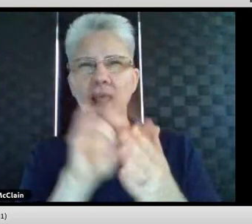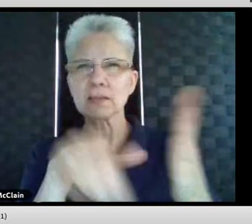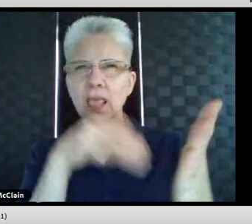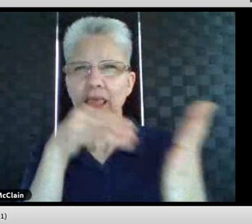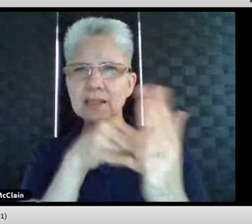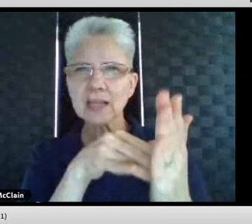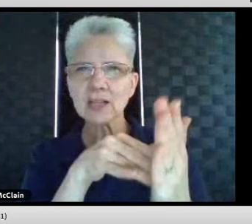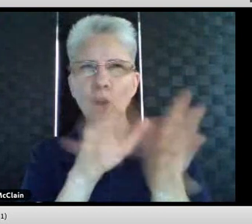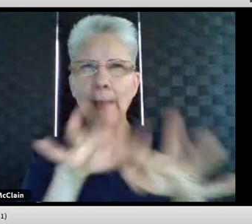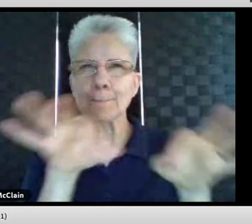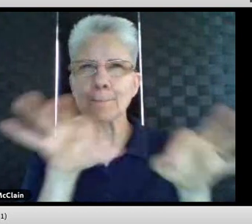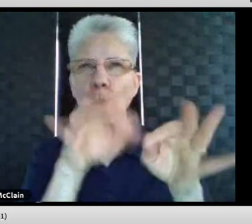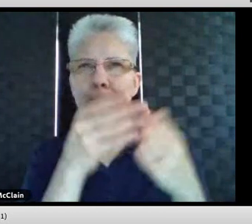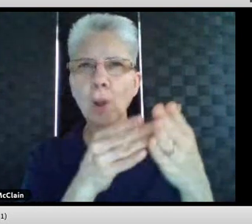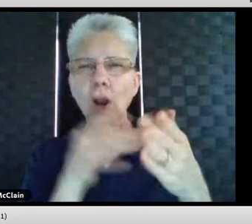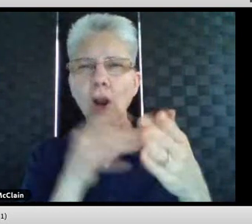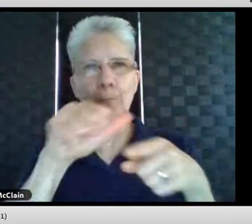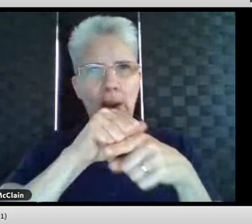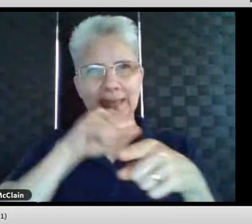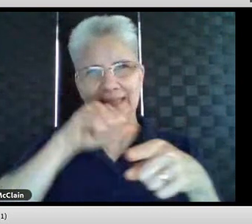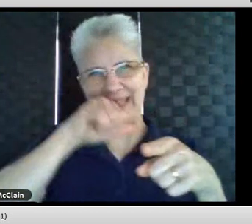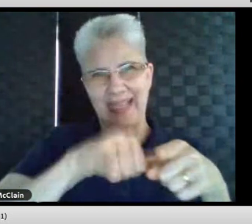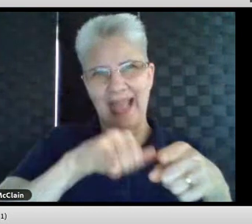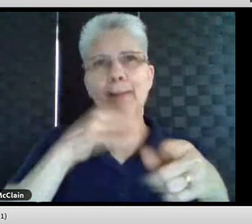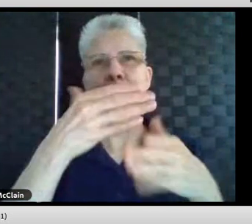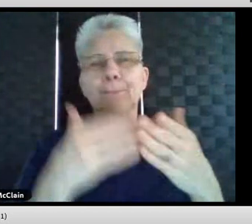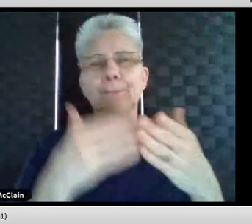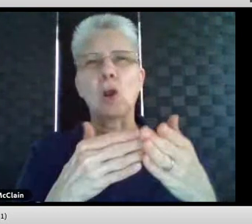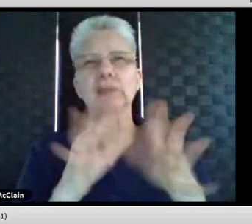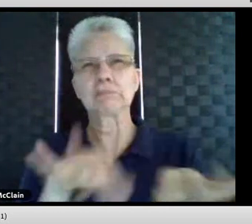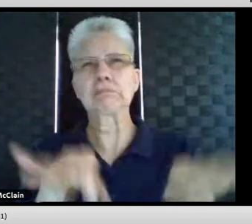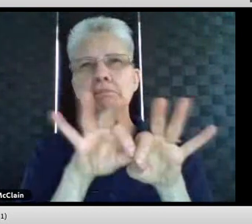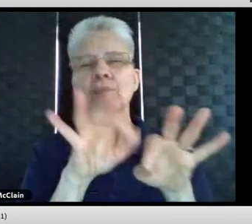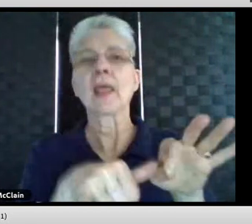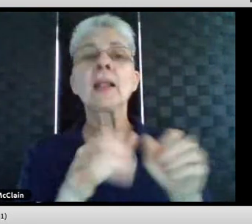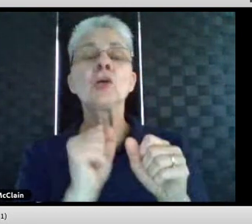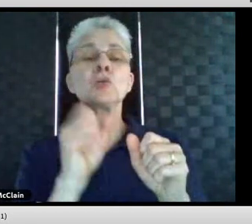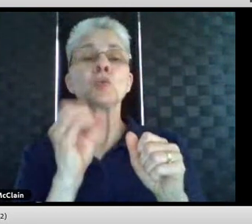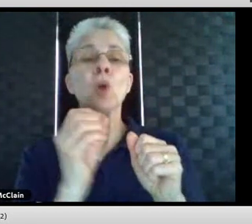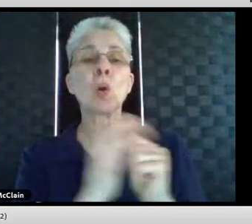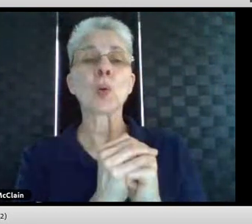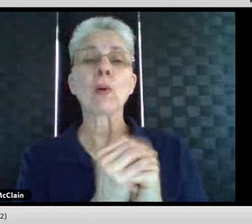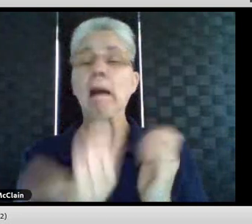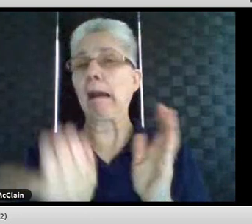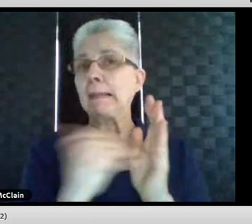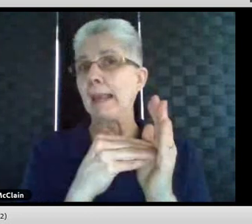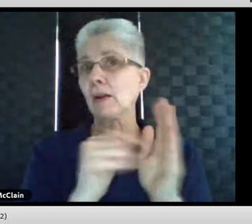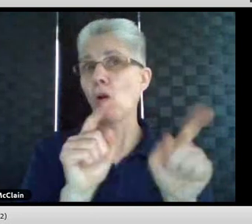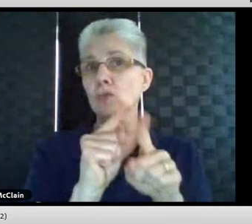This is what you want to practice, so... And again, it's also going to save the patron time